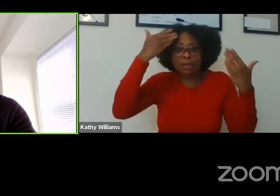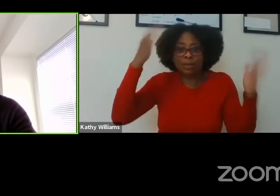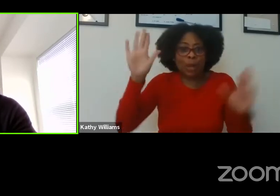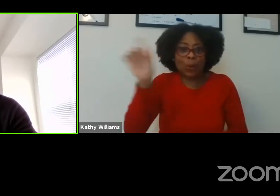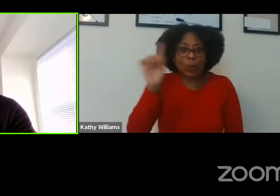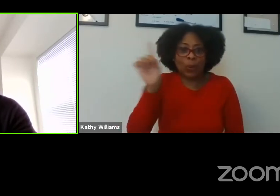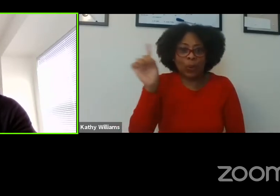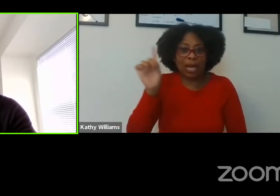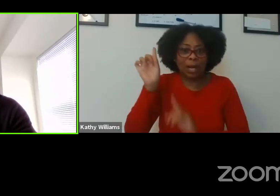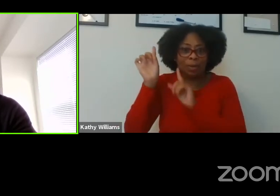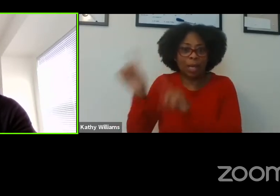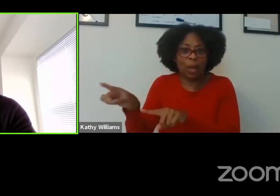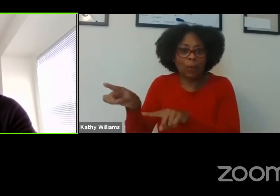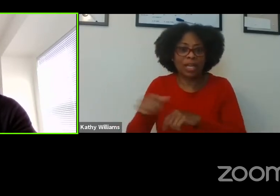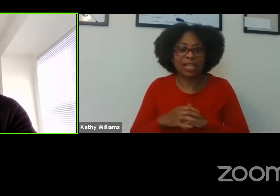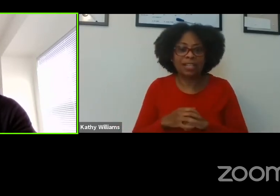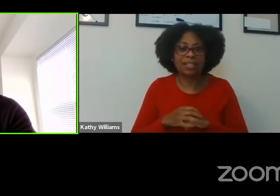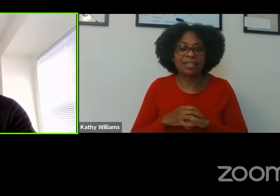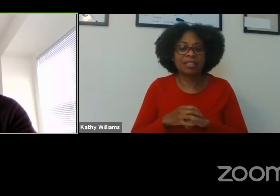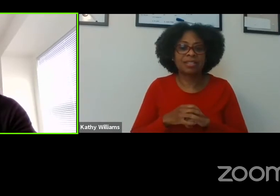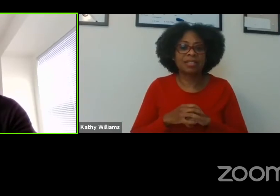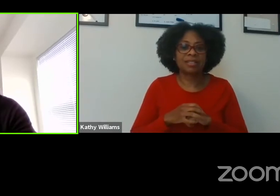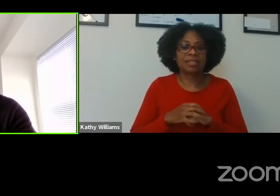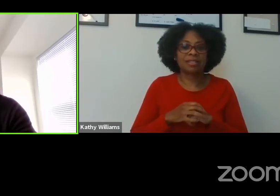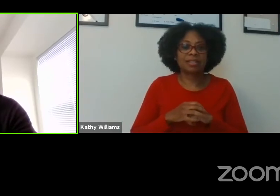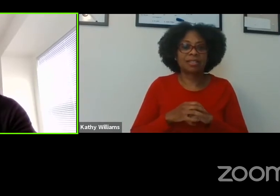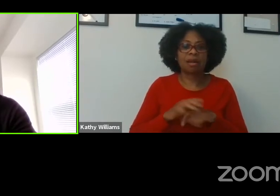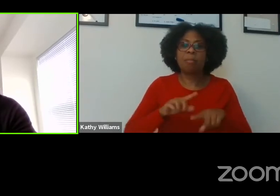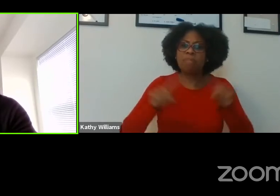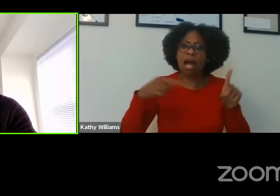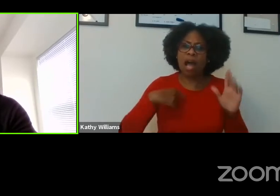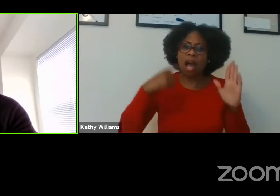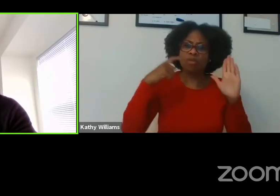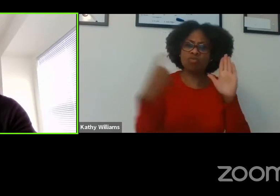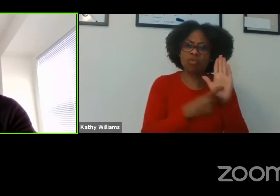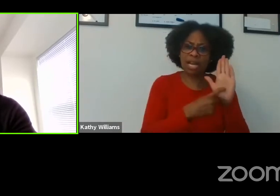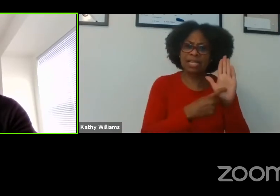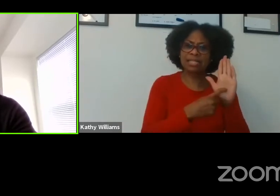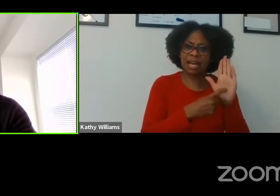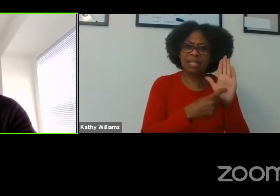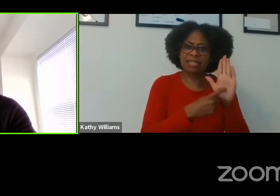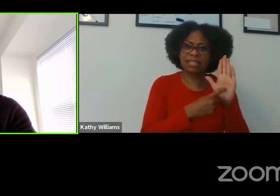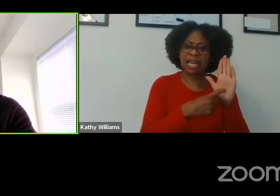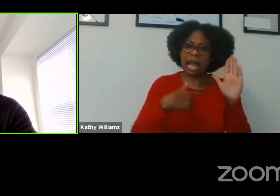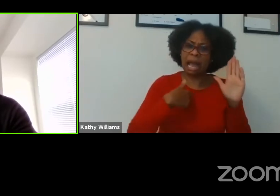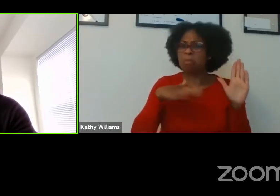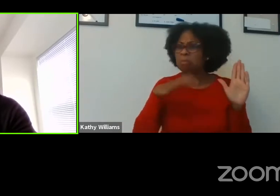But I end up like recognizing that I am in a kind of familiar neighborhood,